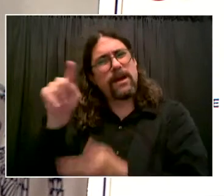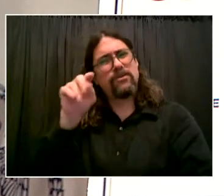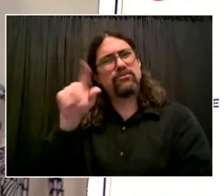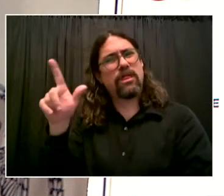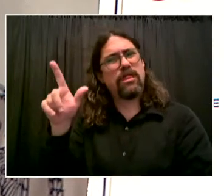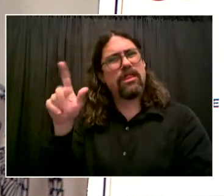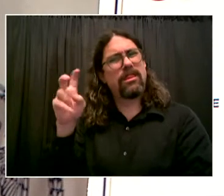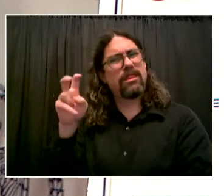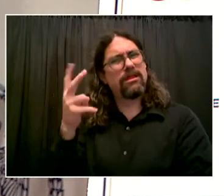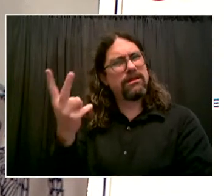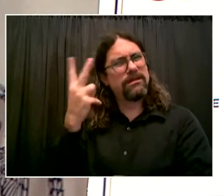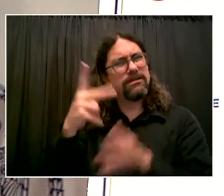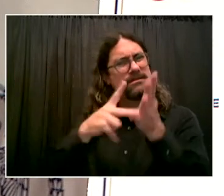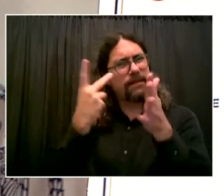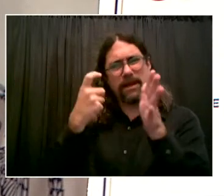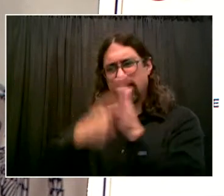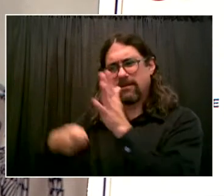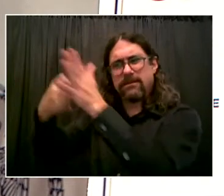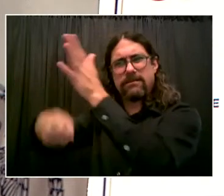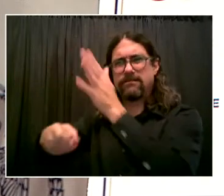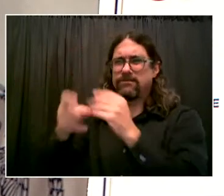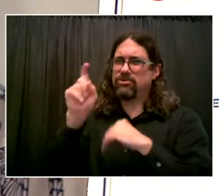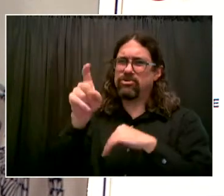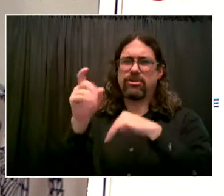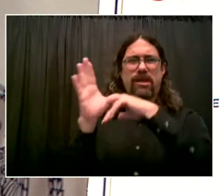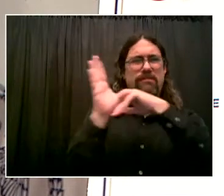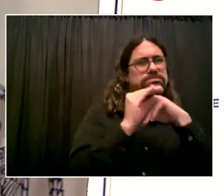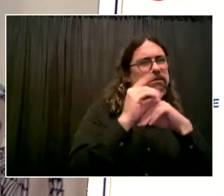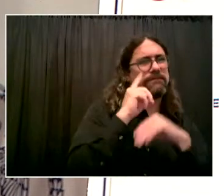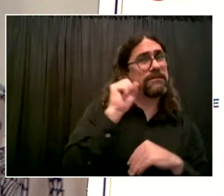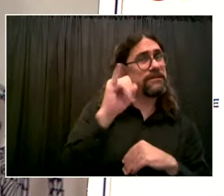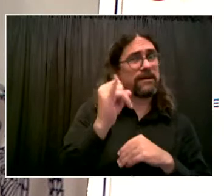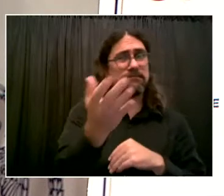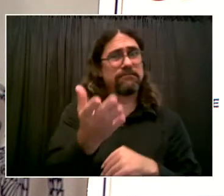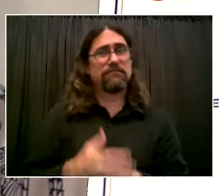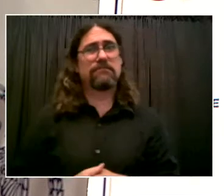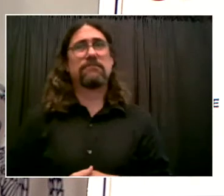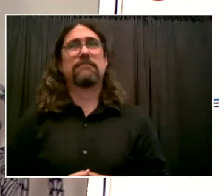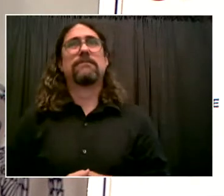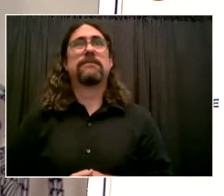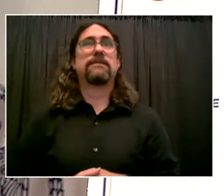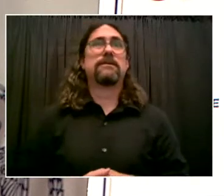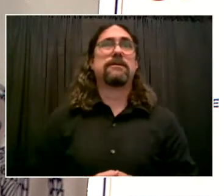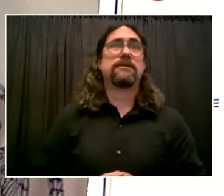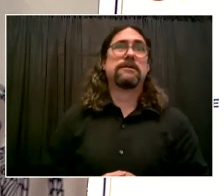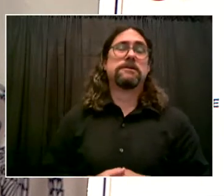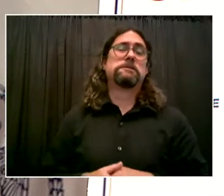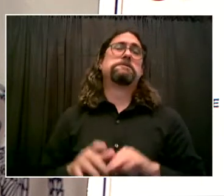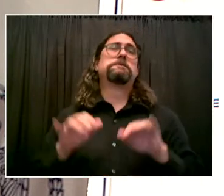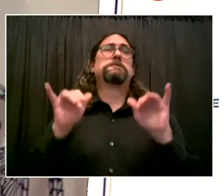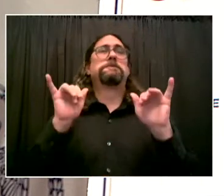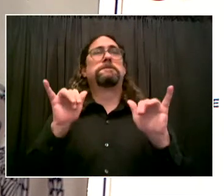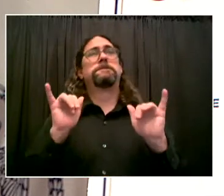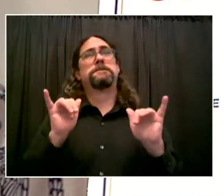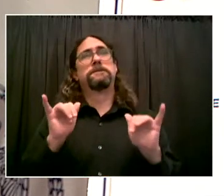IS LOOKING AT?